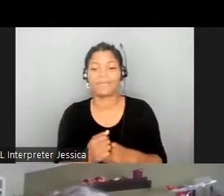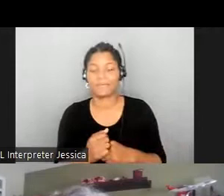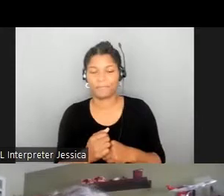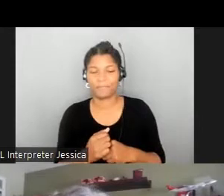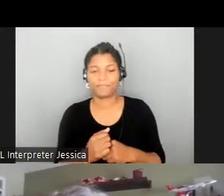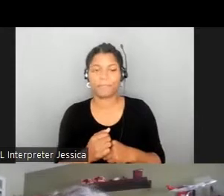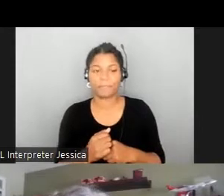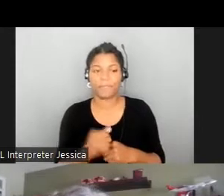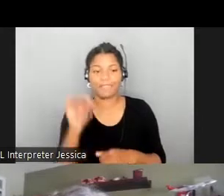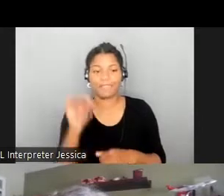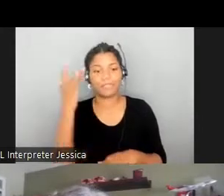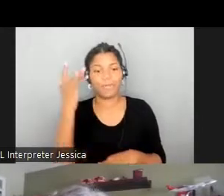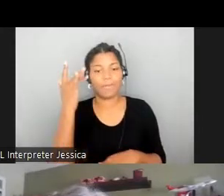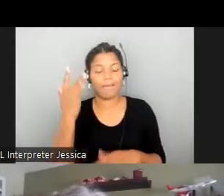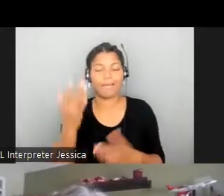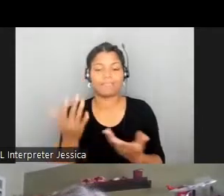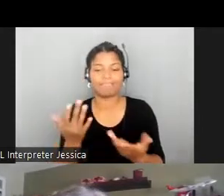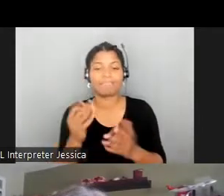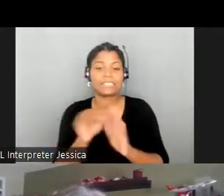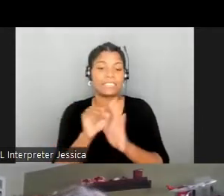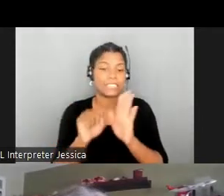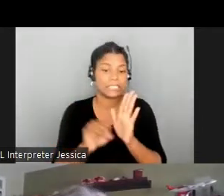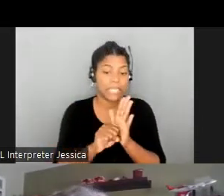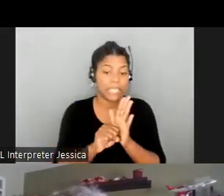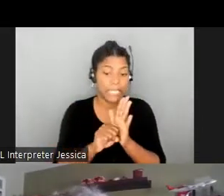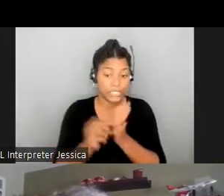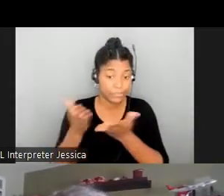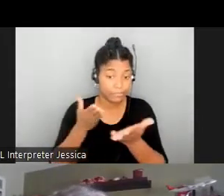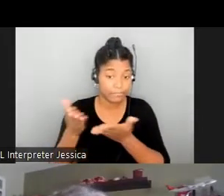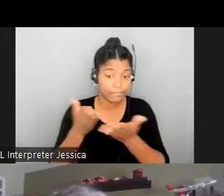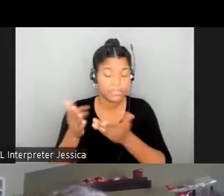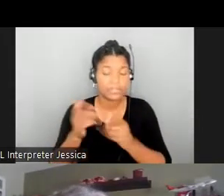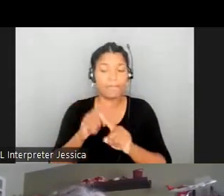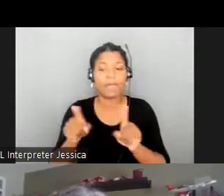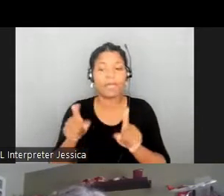Even though it is a statewide service, we try to have those personal connections in